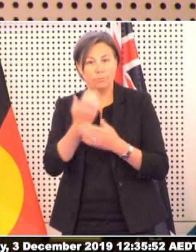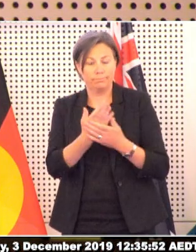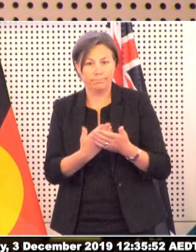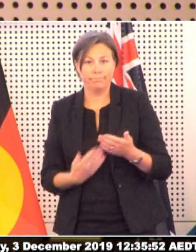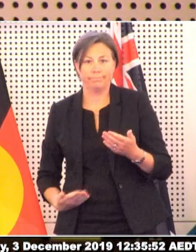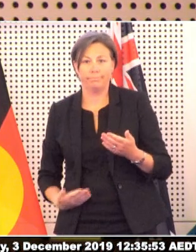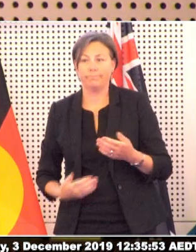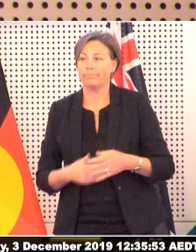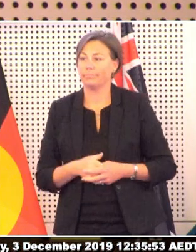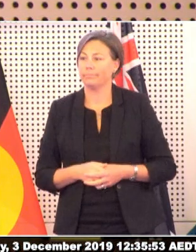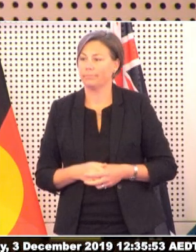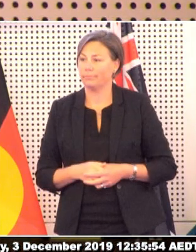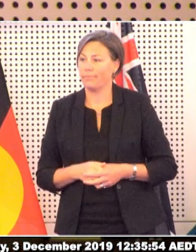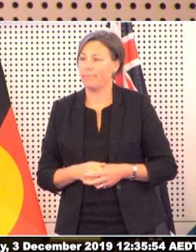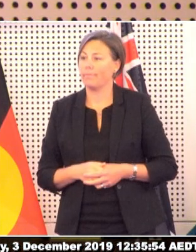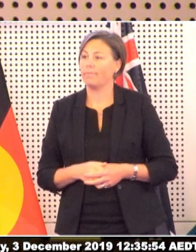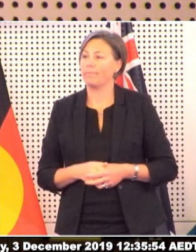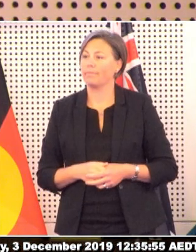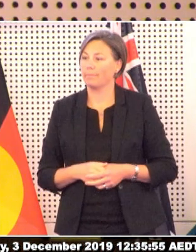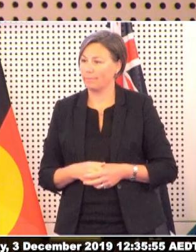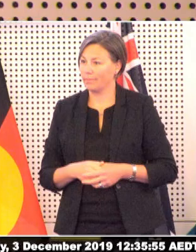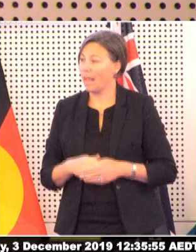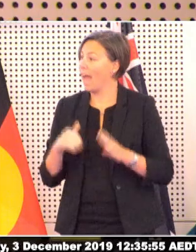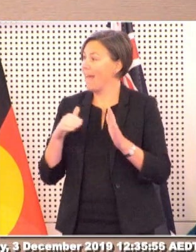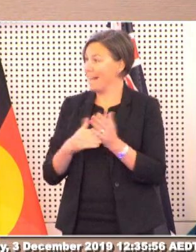Commissioners, it’s - - - You can now go and have a doughnut if you want.